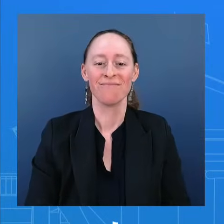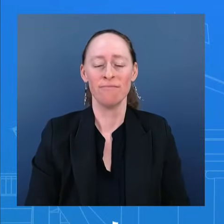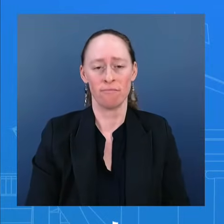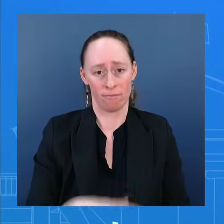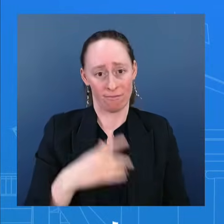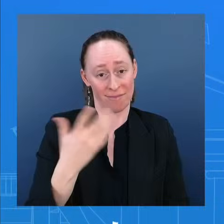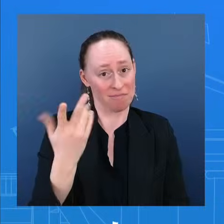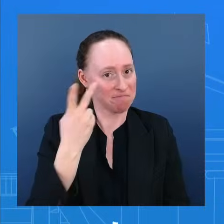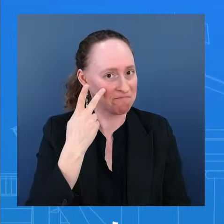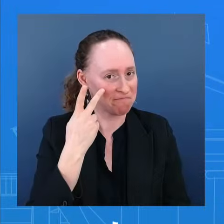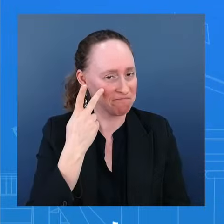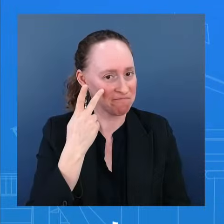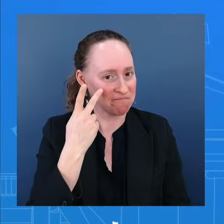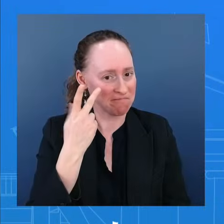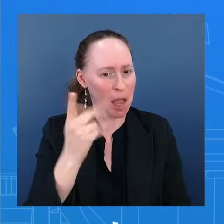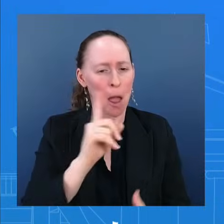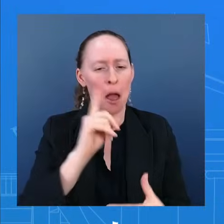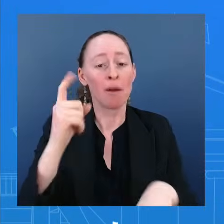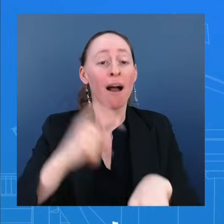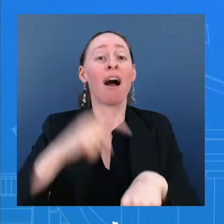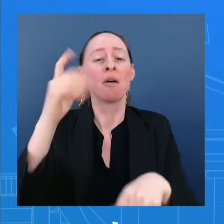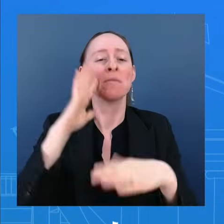as to what January post-holiday will look like.